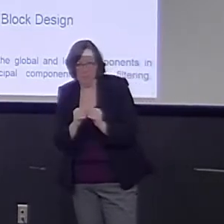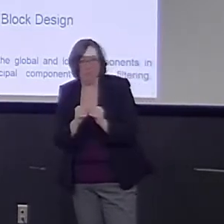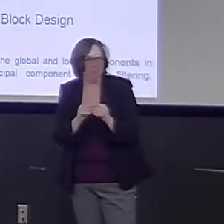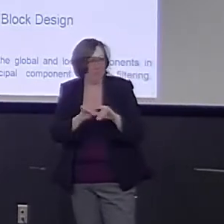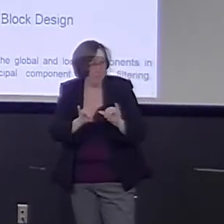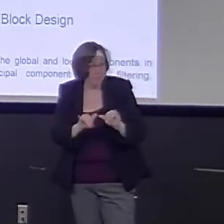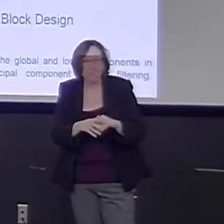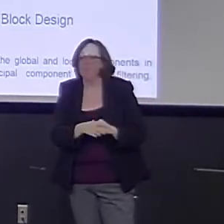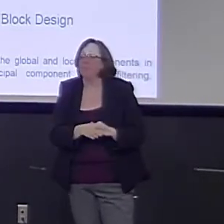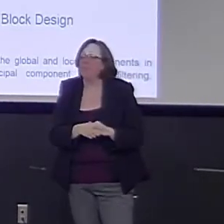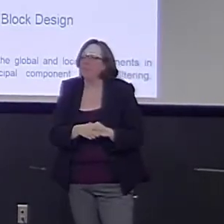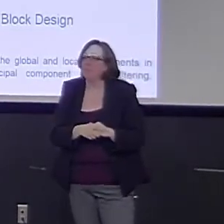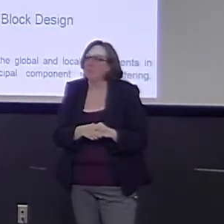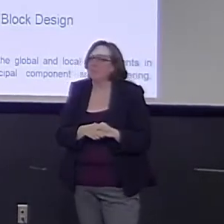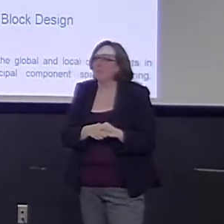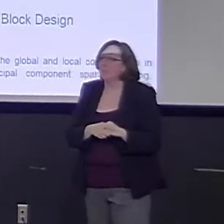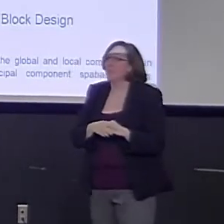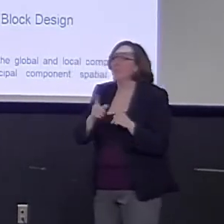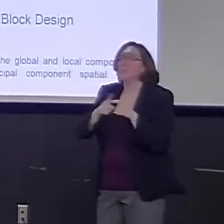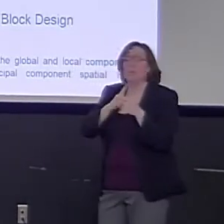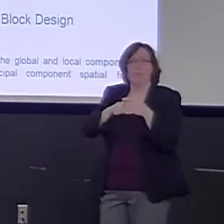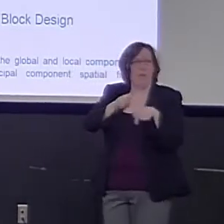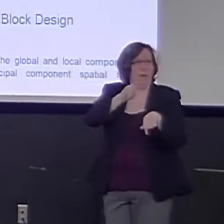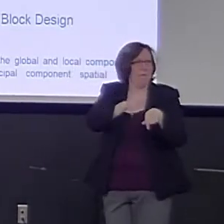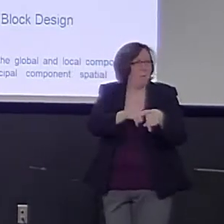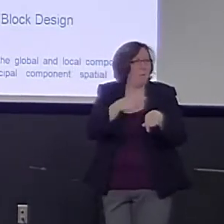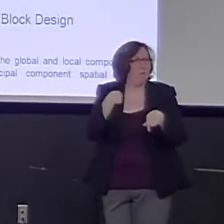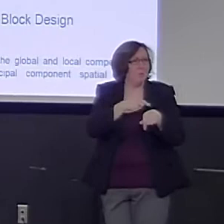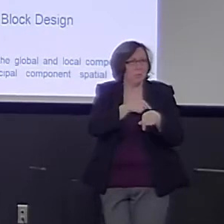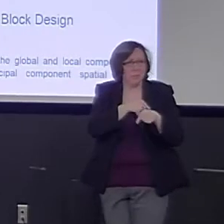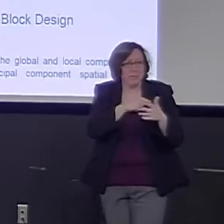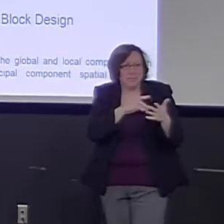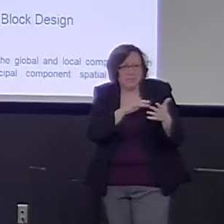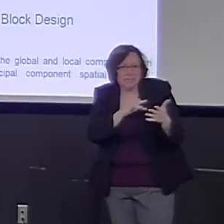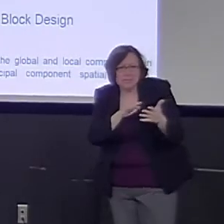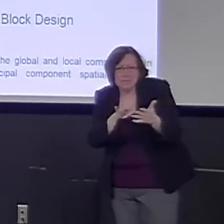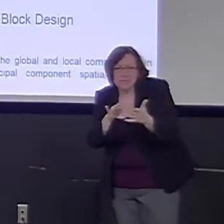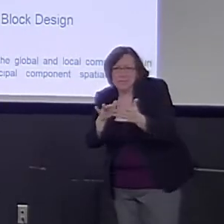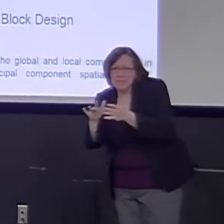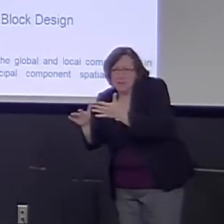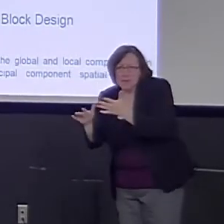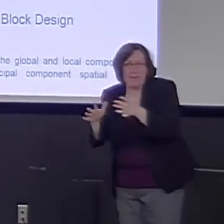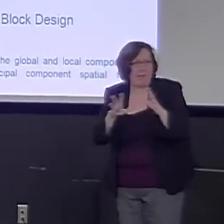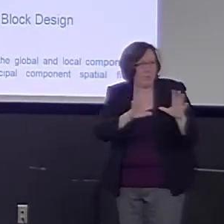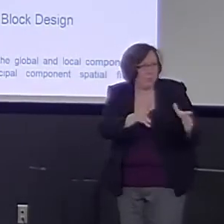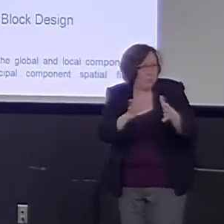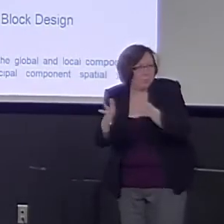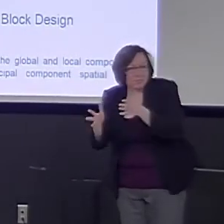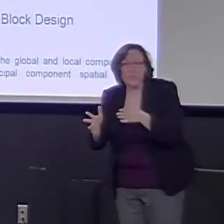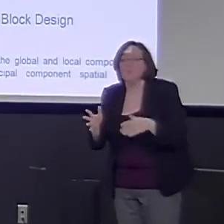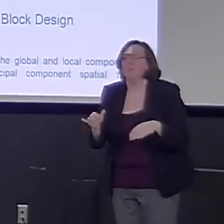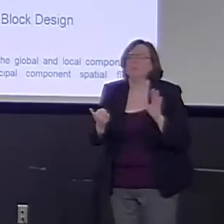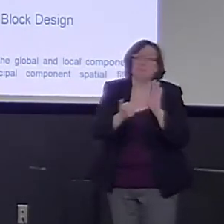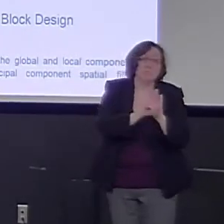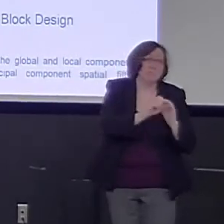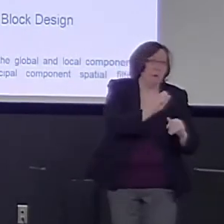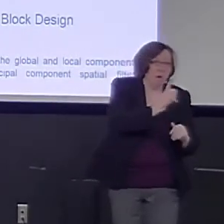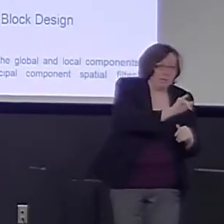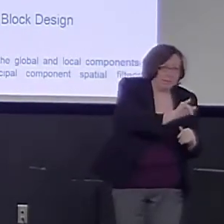And then of course we study our phenomena in groups and that just shows us our signal, the oxy signal and deoxyhemoglobin signal